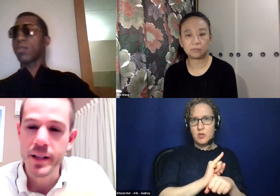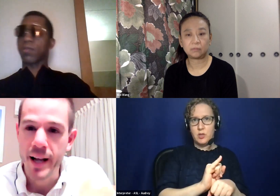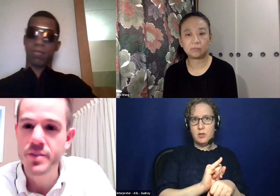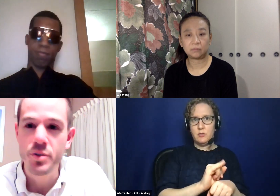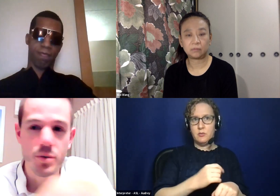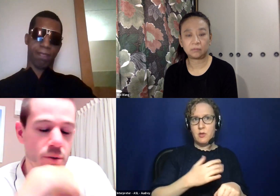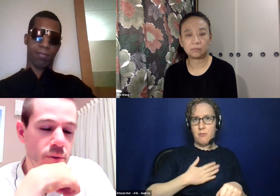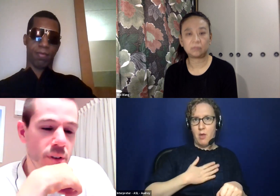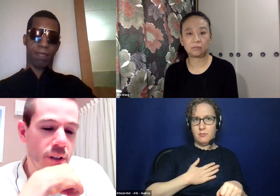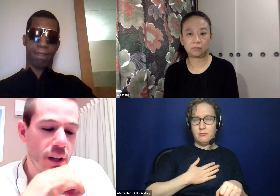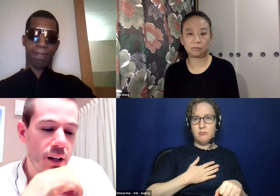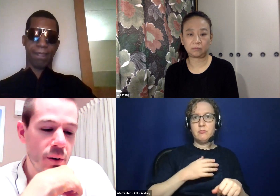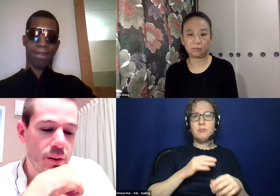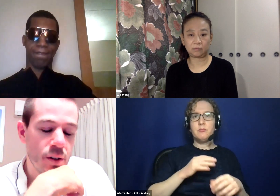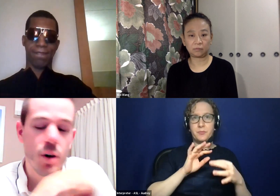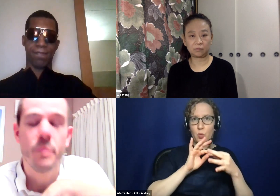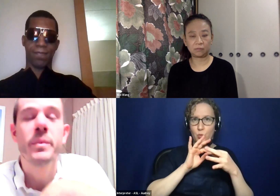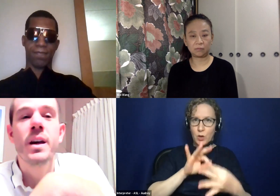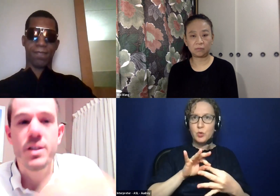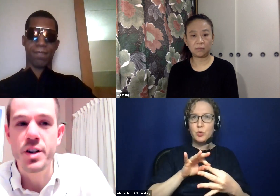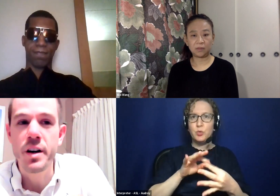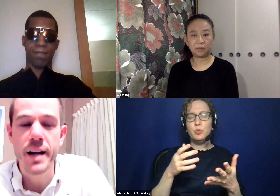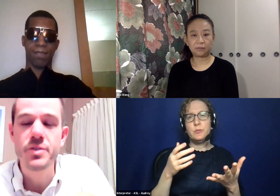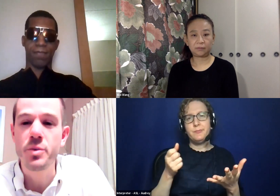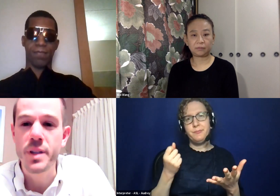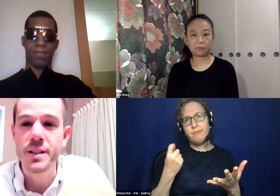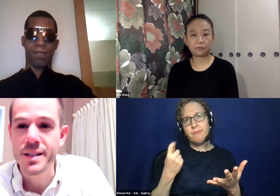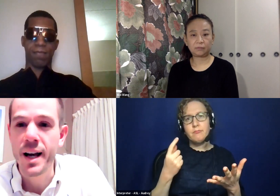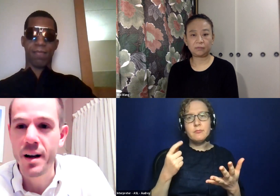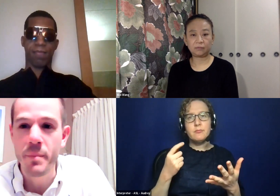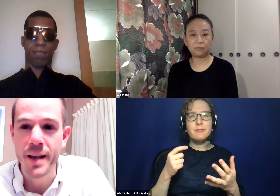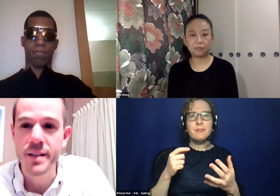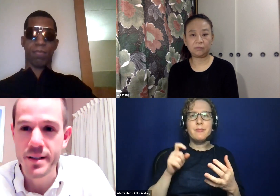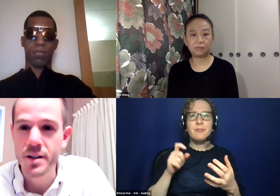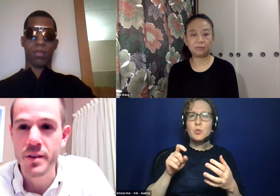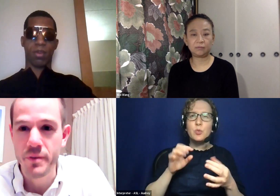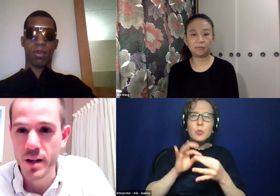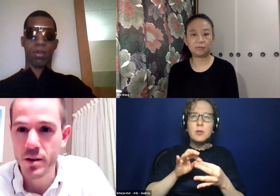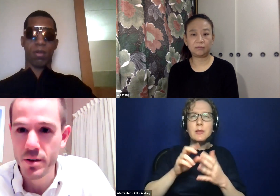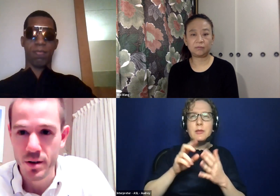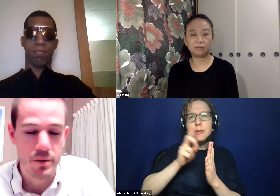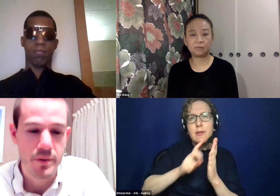everything that has to do engineering has to do with the design and maintenance of the vehicle,